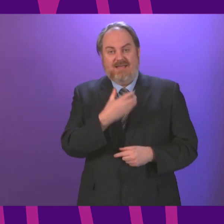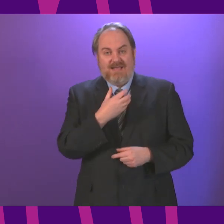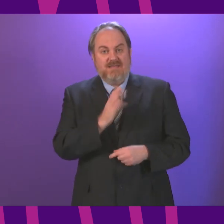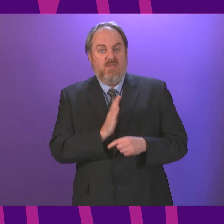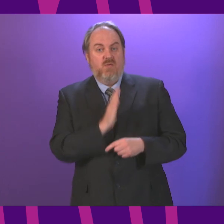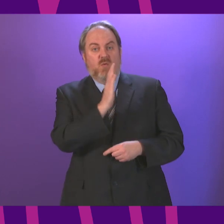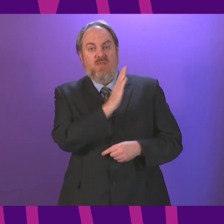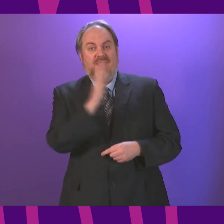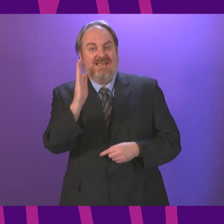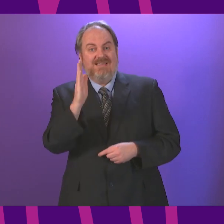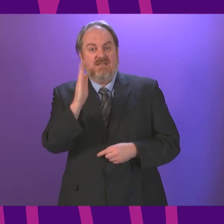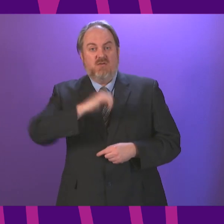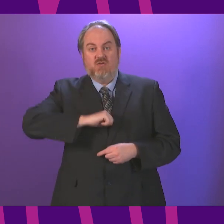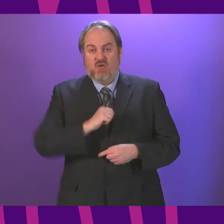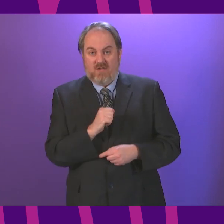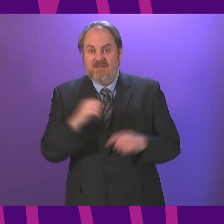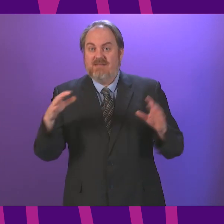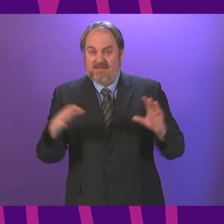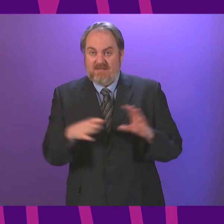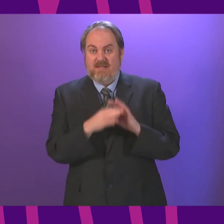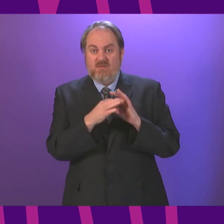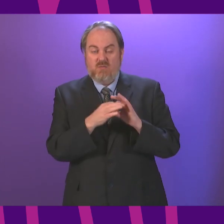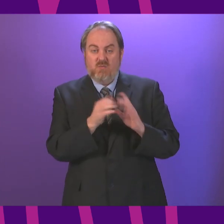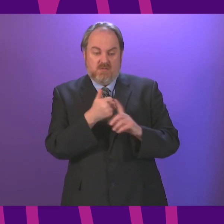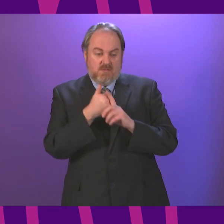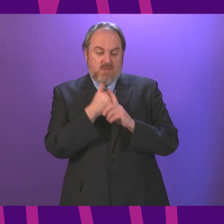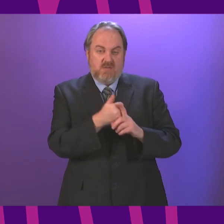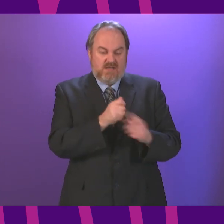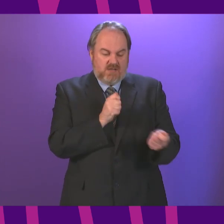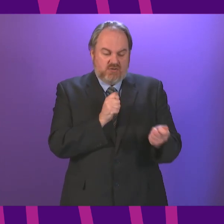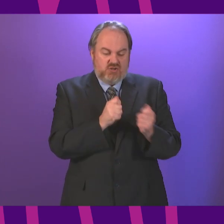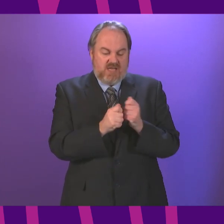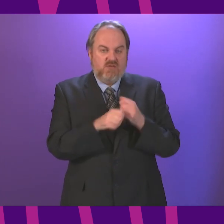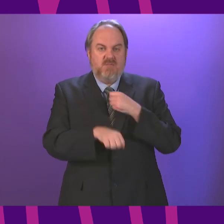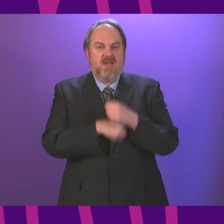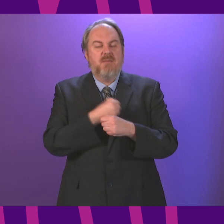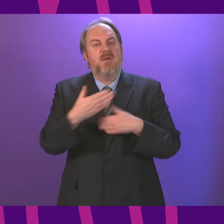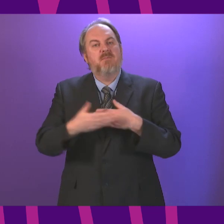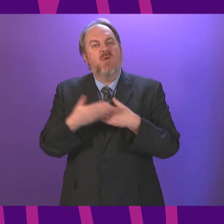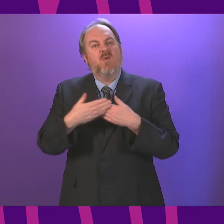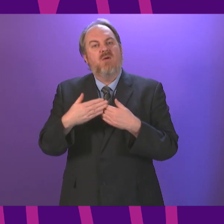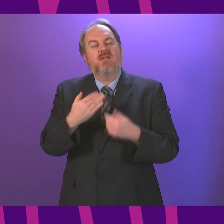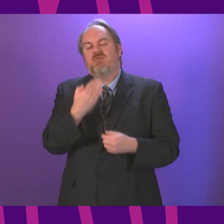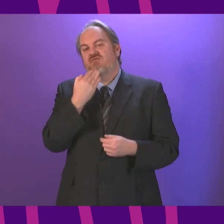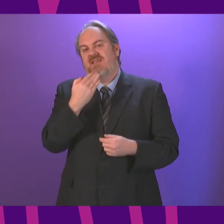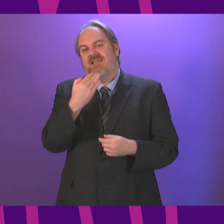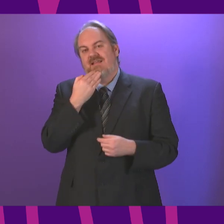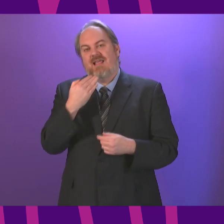Scotland is conditional on a sustainable, secure and inclusive energy transition.